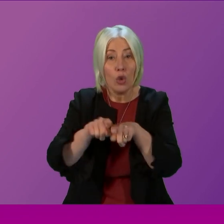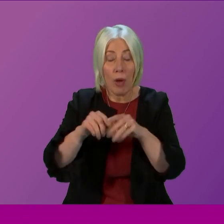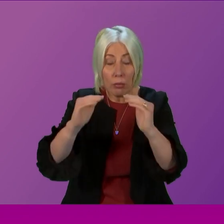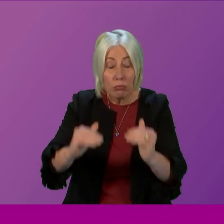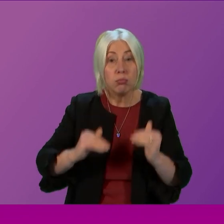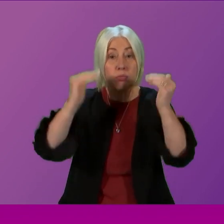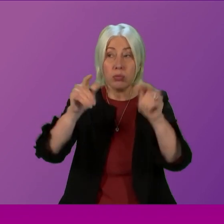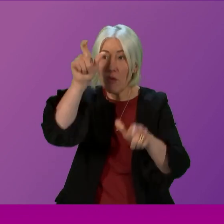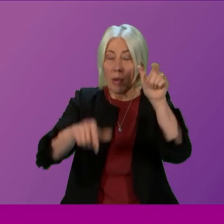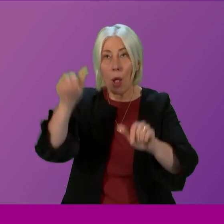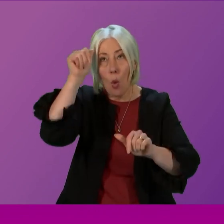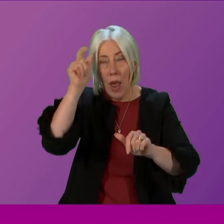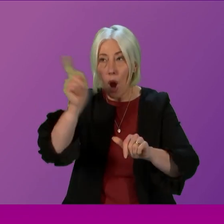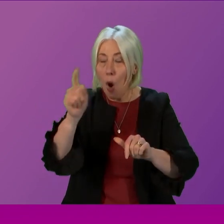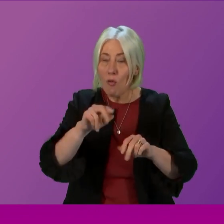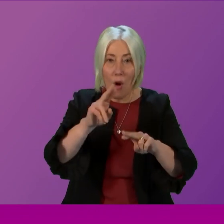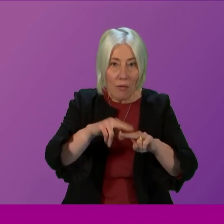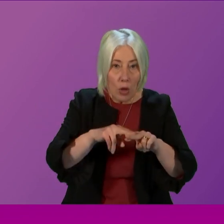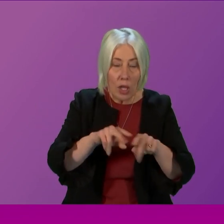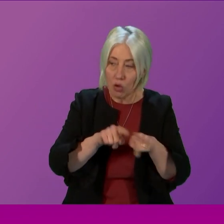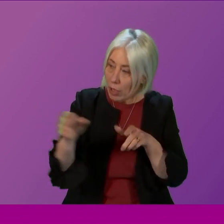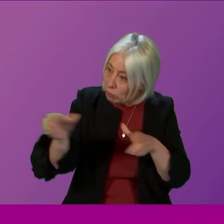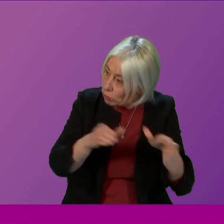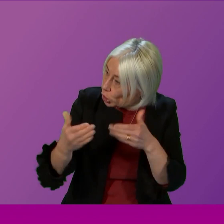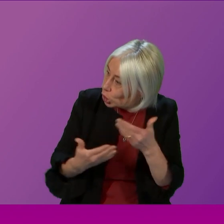encourage the recruitment of new carers, as well as providing wider advice and support.